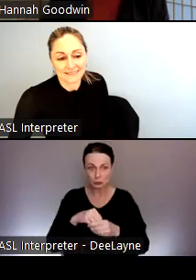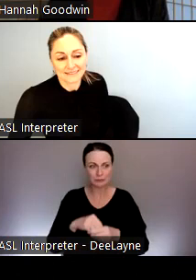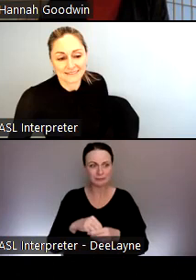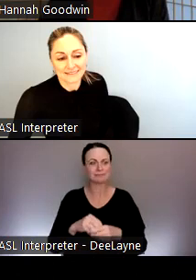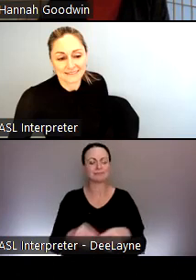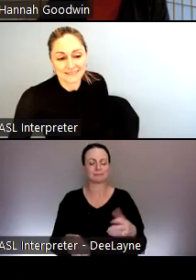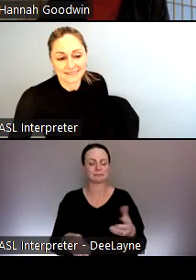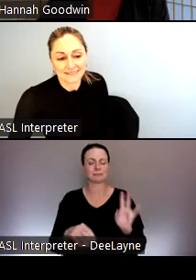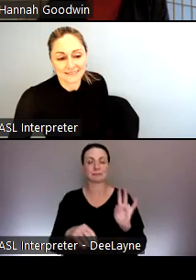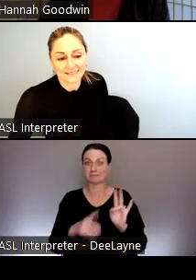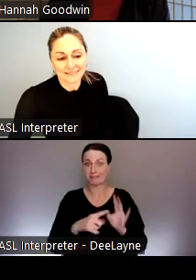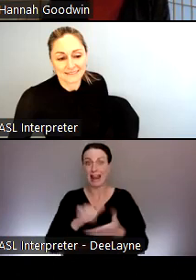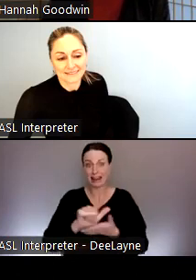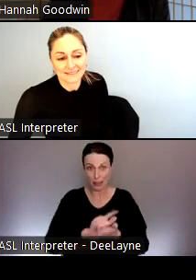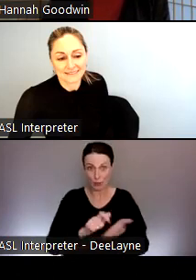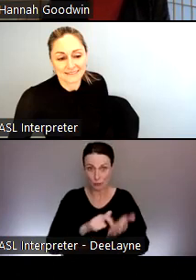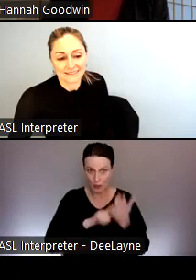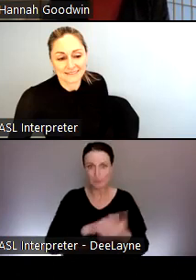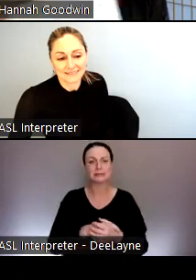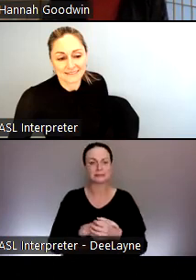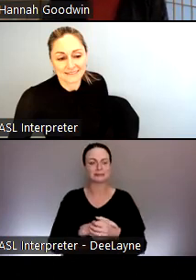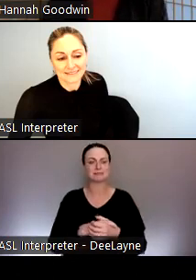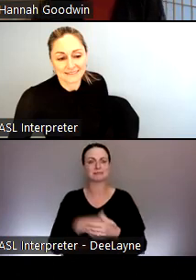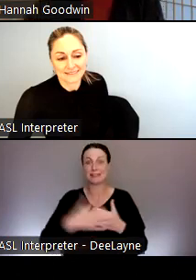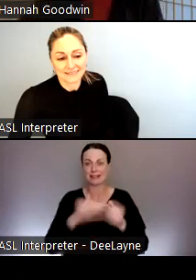Legal requirements. I'll take the next slide please.